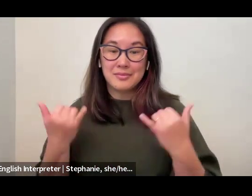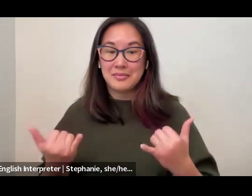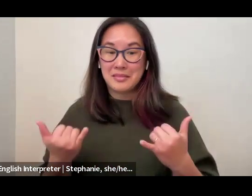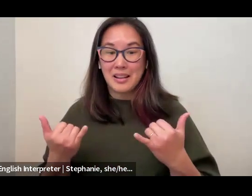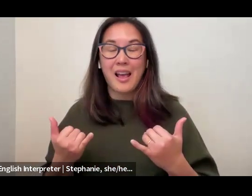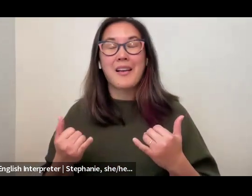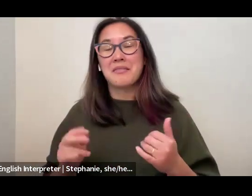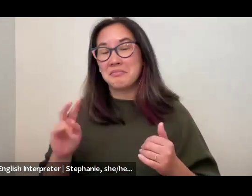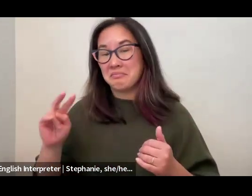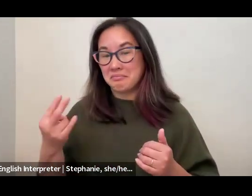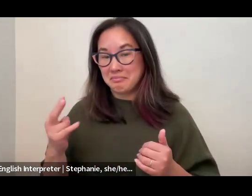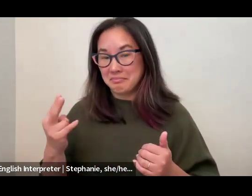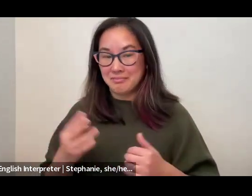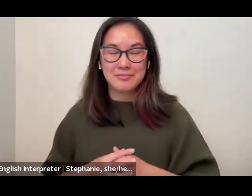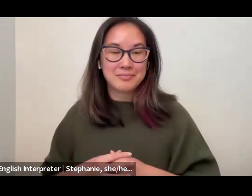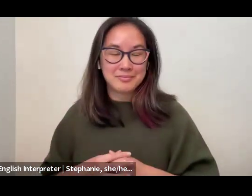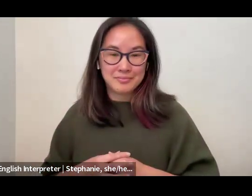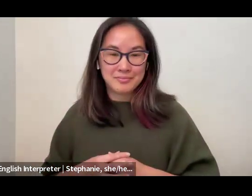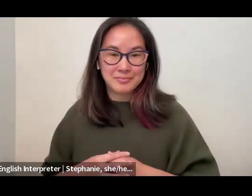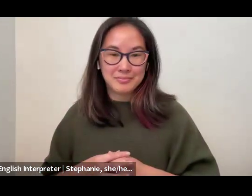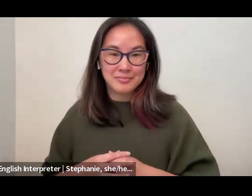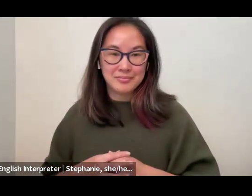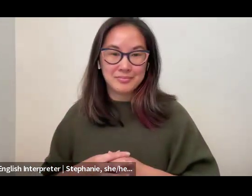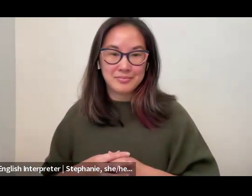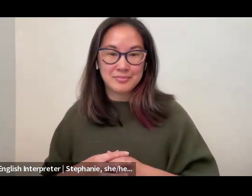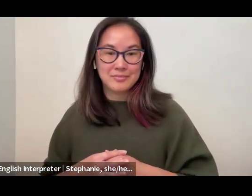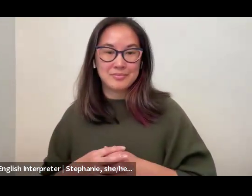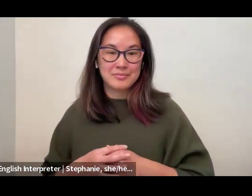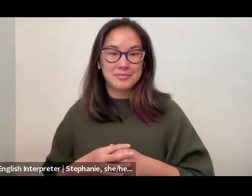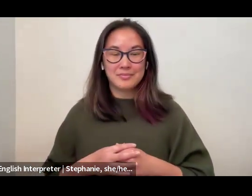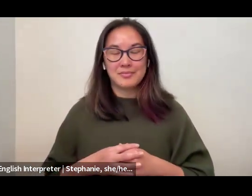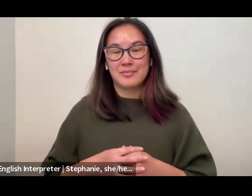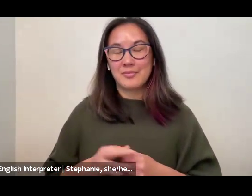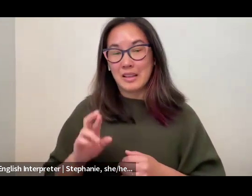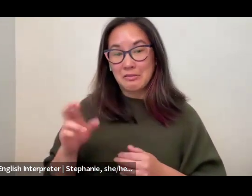Let's go for it. Breathing in, exhale, lift that right leg up.